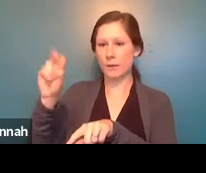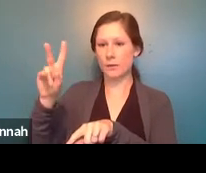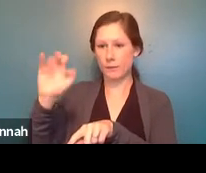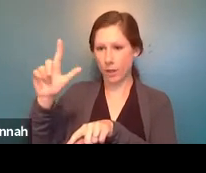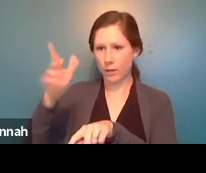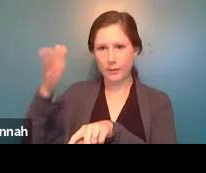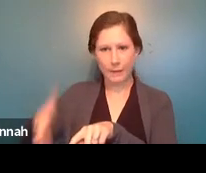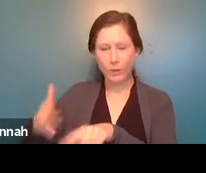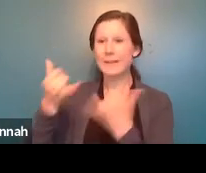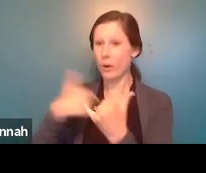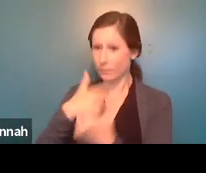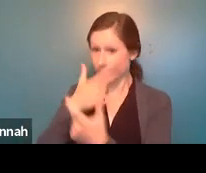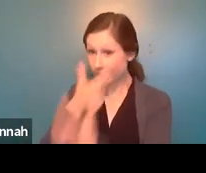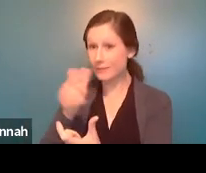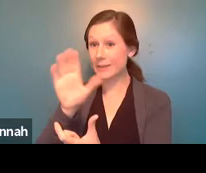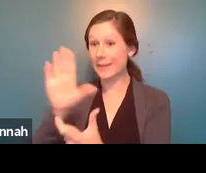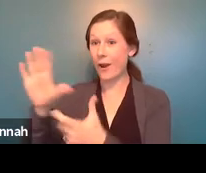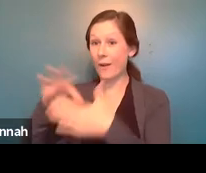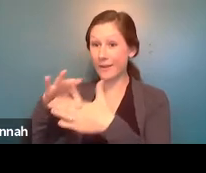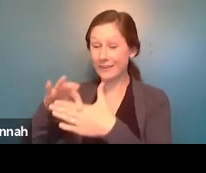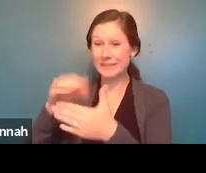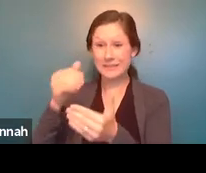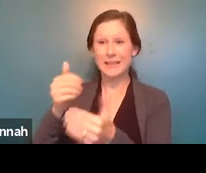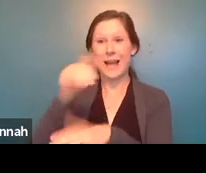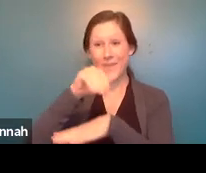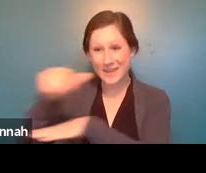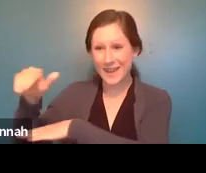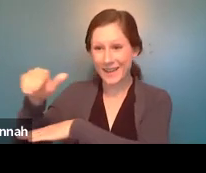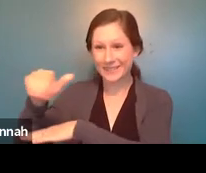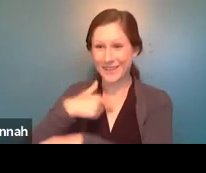watching their content almost every single night. After